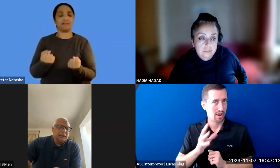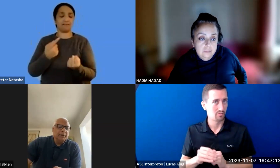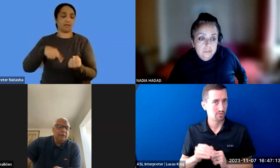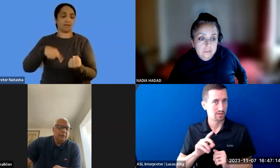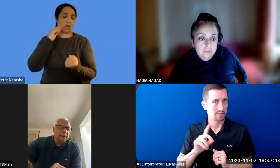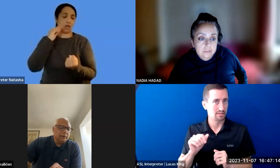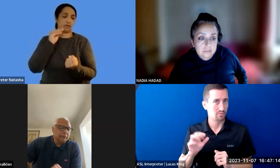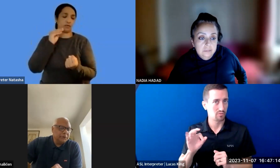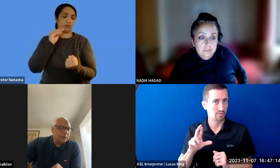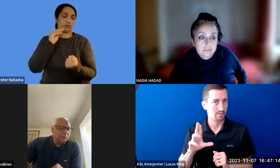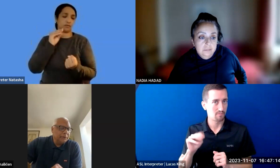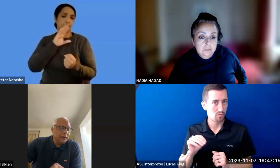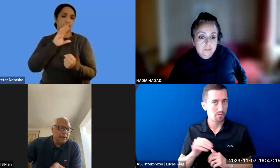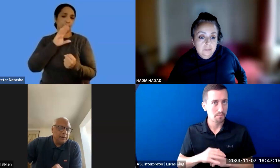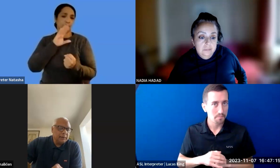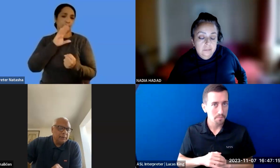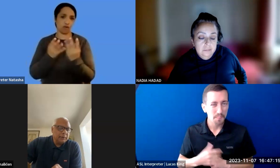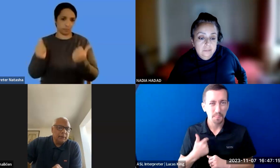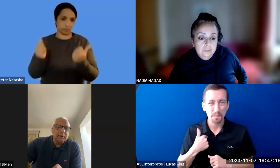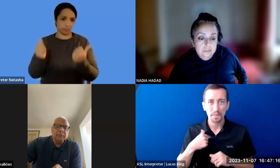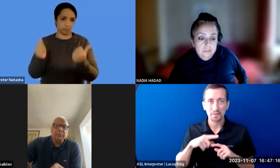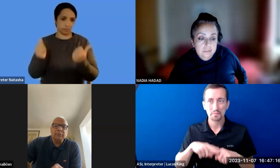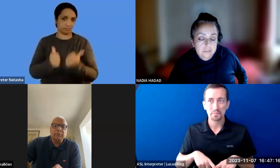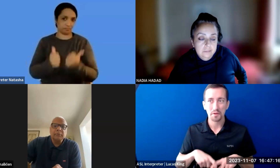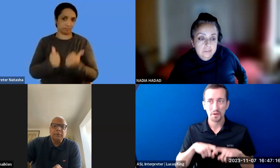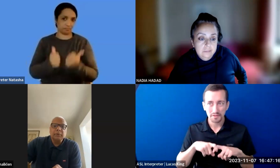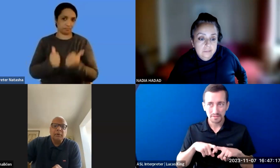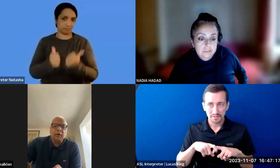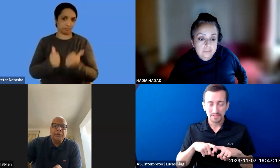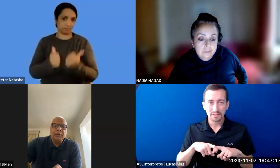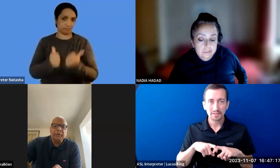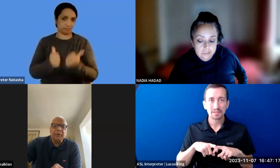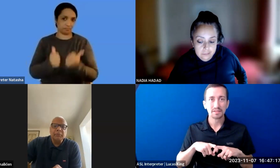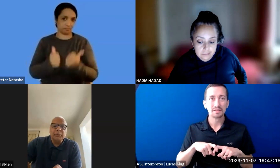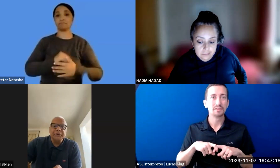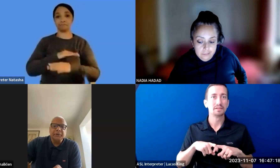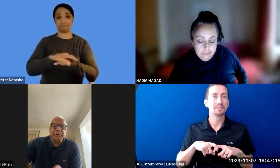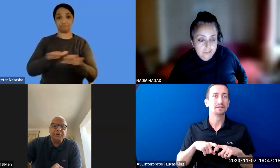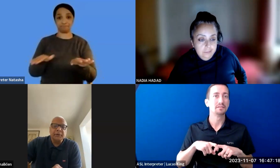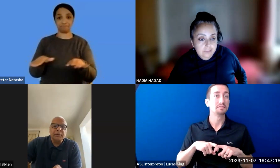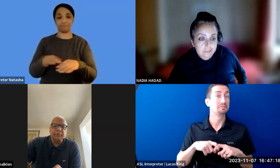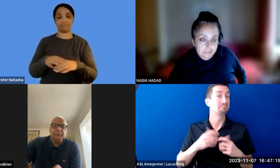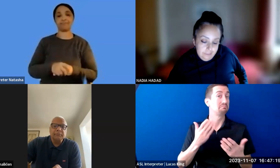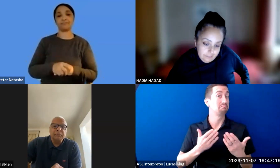Let me stop today. I hope there are some questions